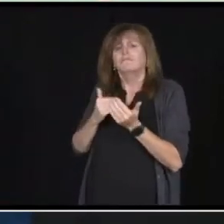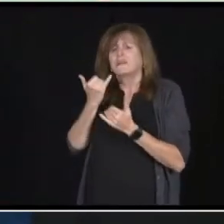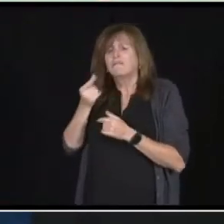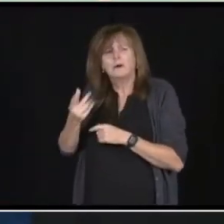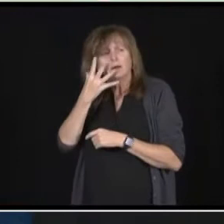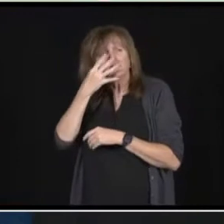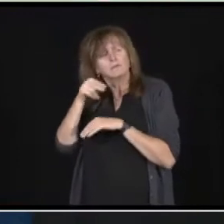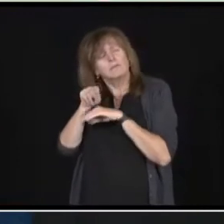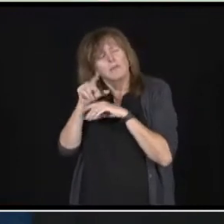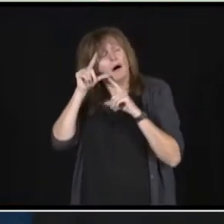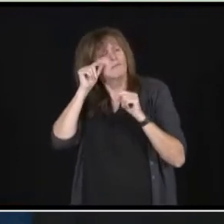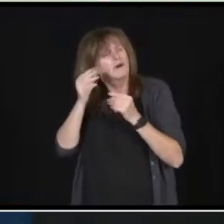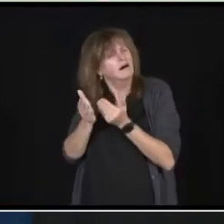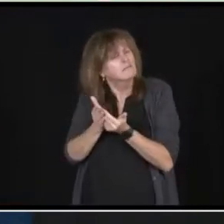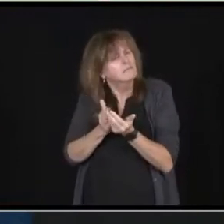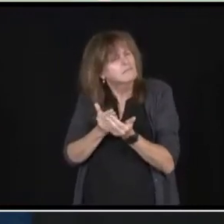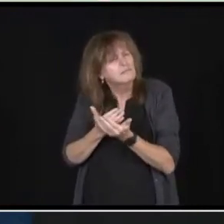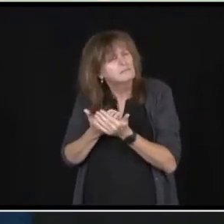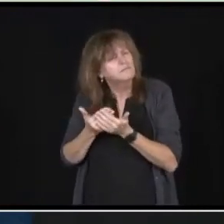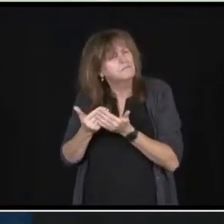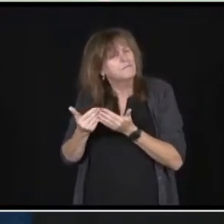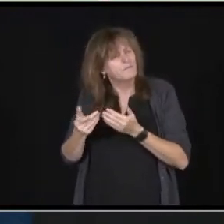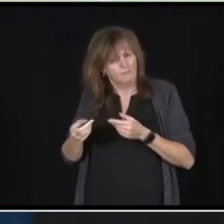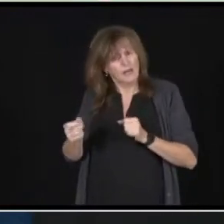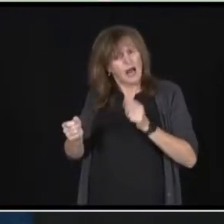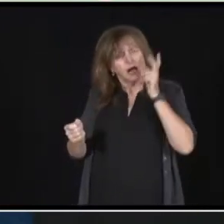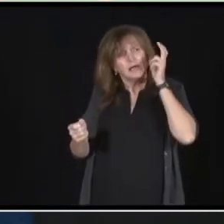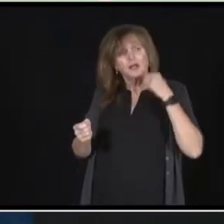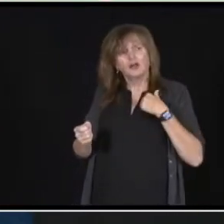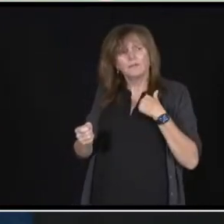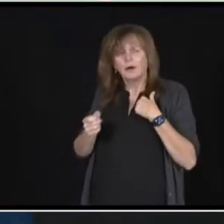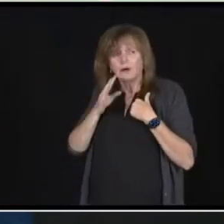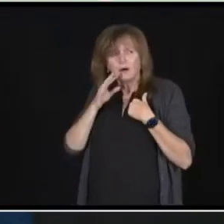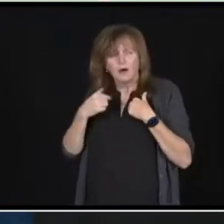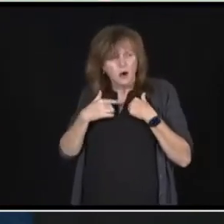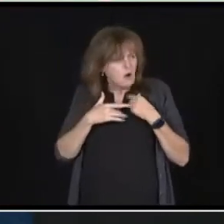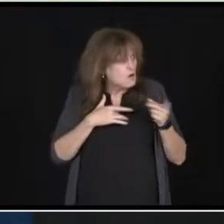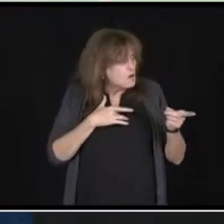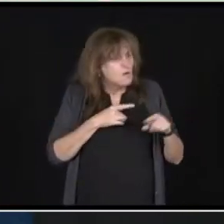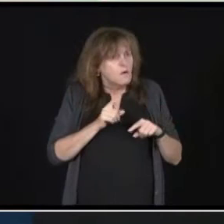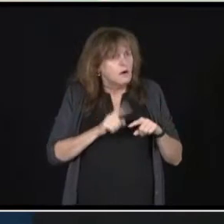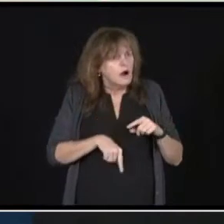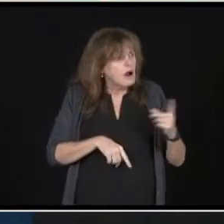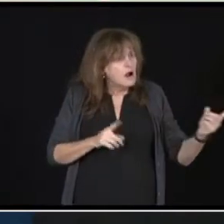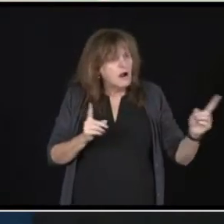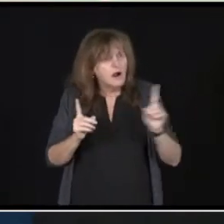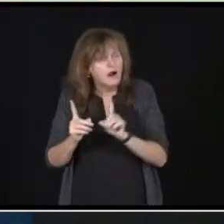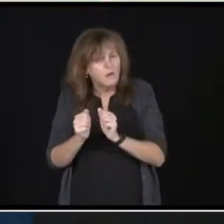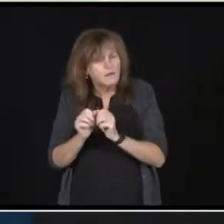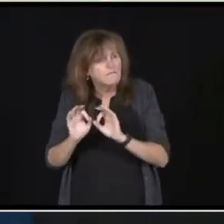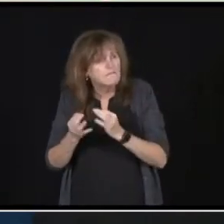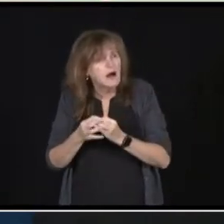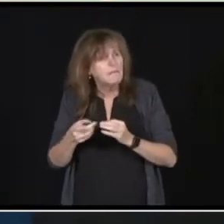and it comforts the people, even if they are sleeping or if they are unconscious or whatever. They can hear you.